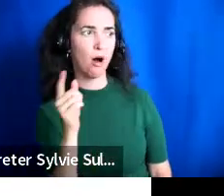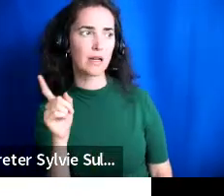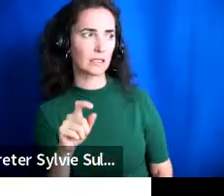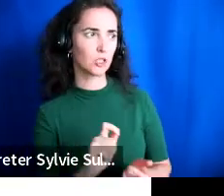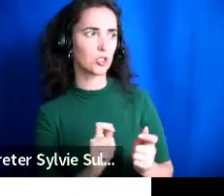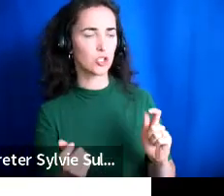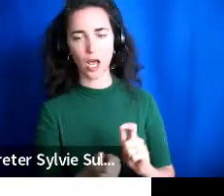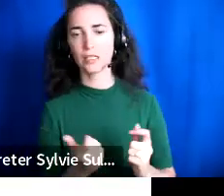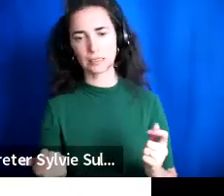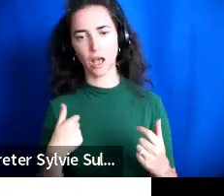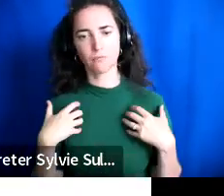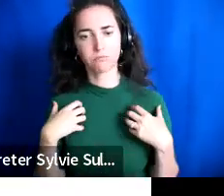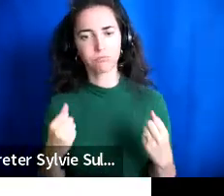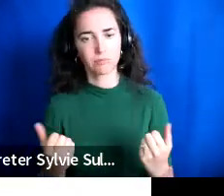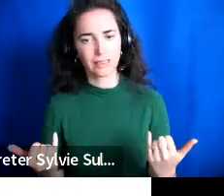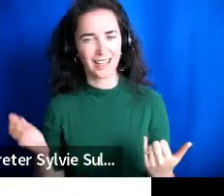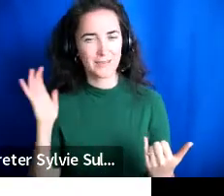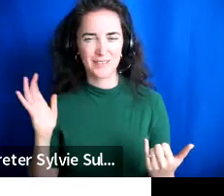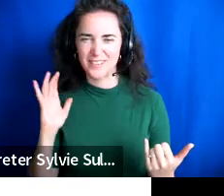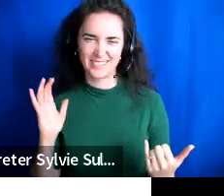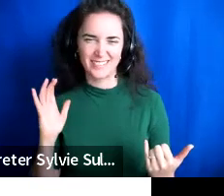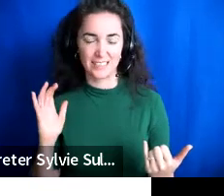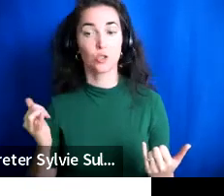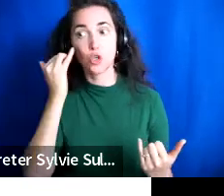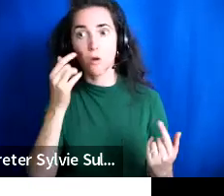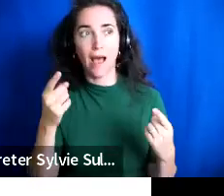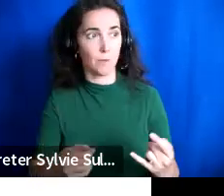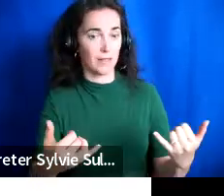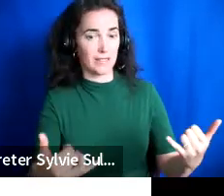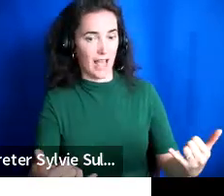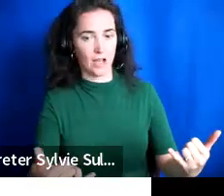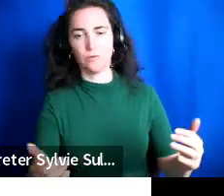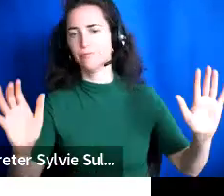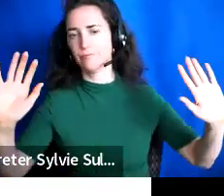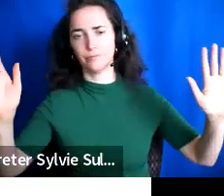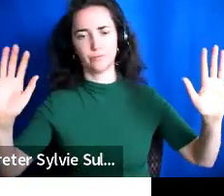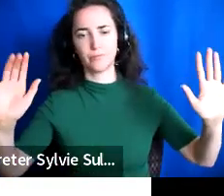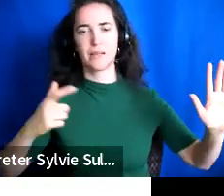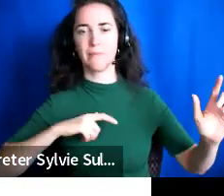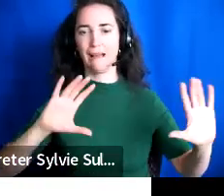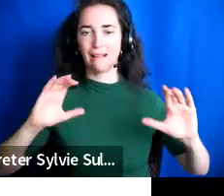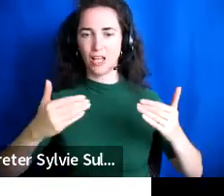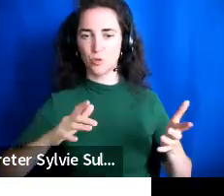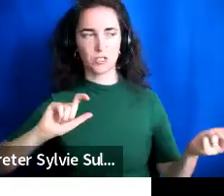Okay, so that it happened now has changed an entire classroom environment.